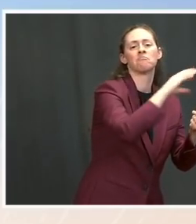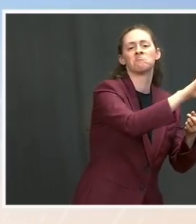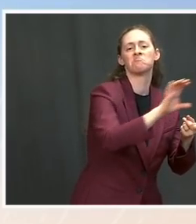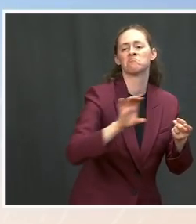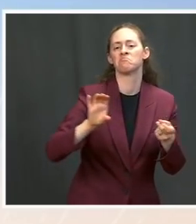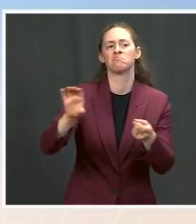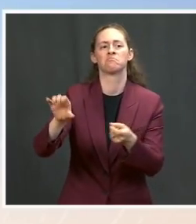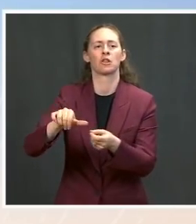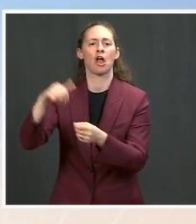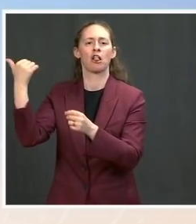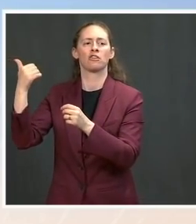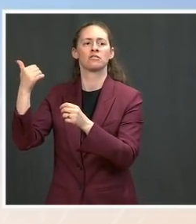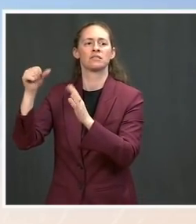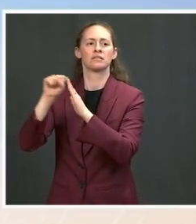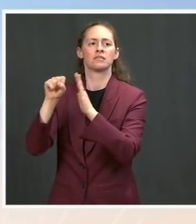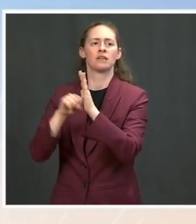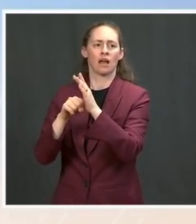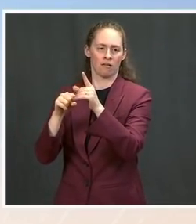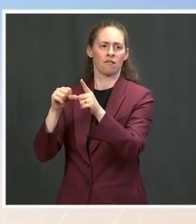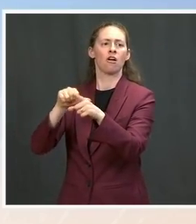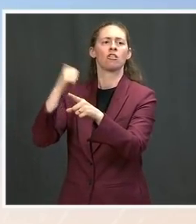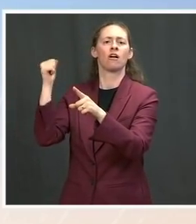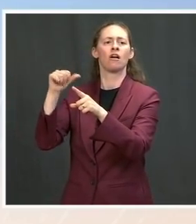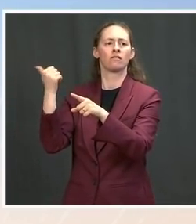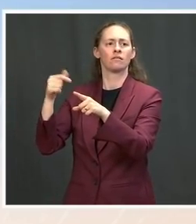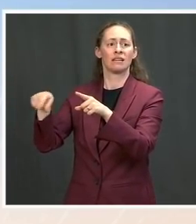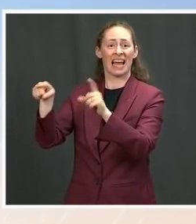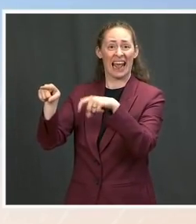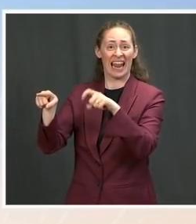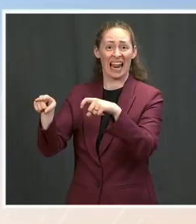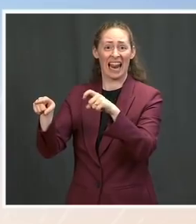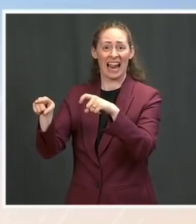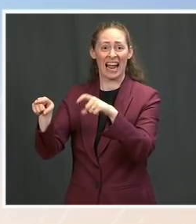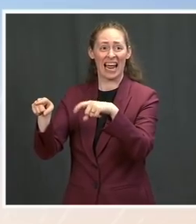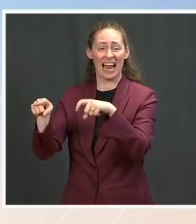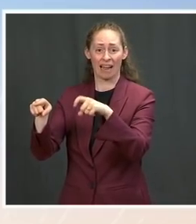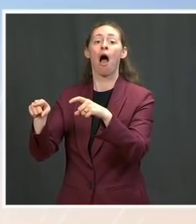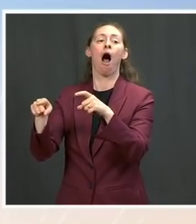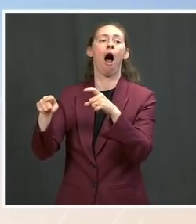that could then be distributed to other states by population. Now, that same governor could, the following week,